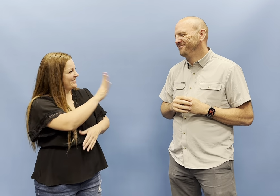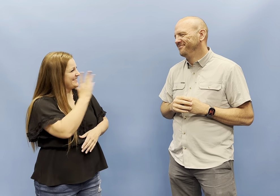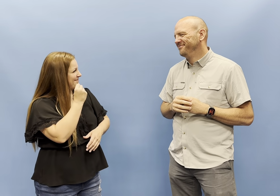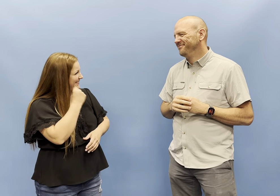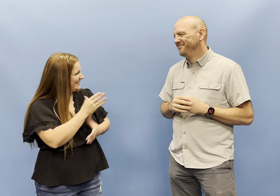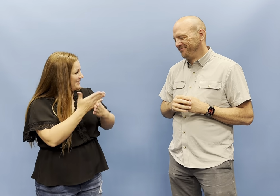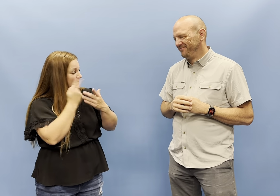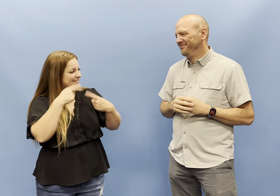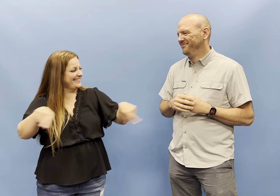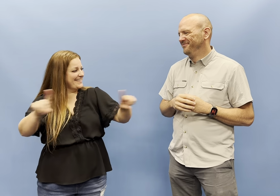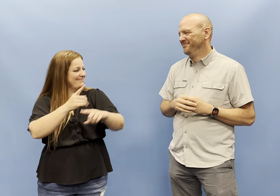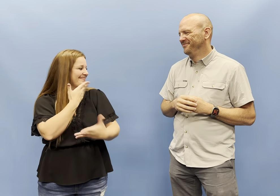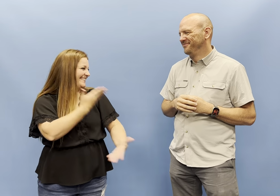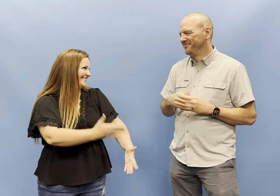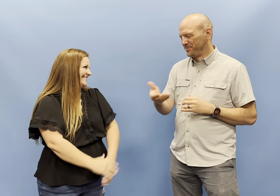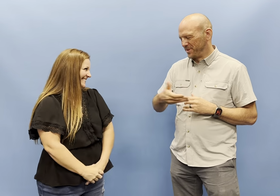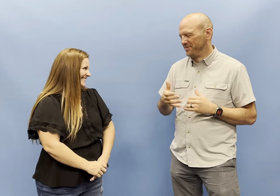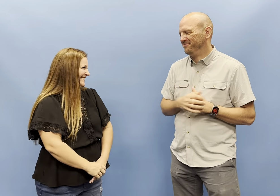your experience with them. Thank you. You're welcome.